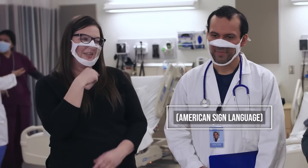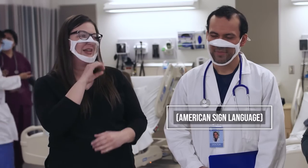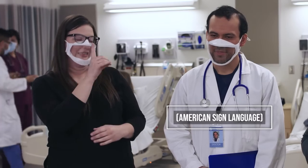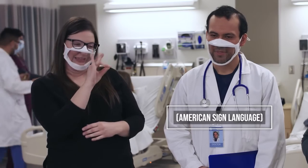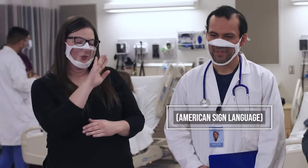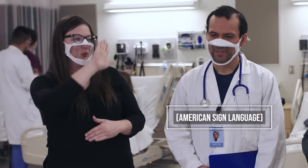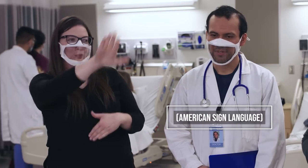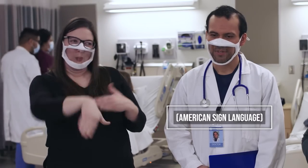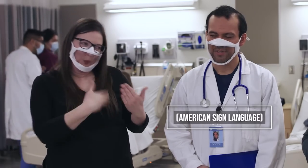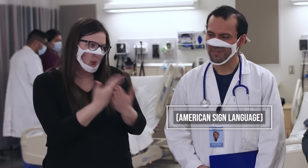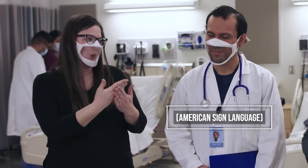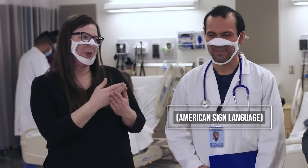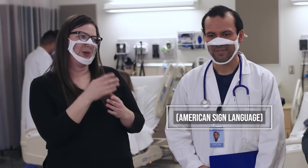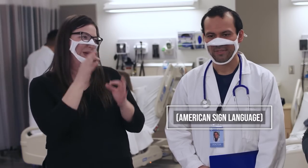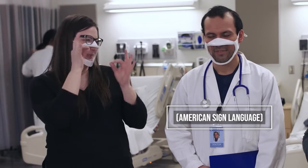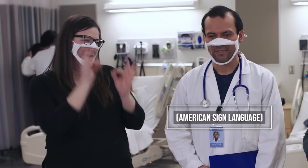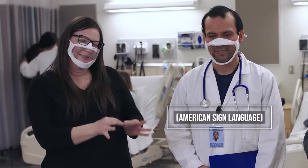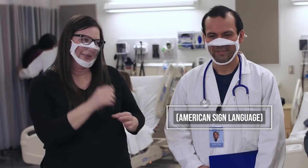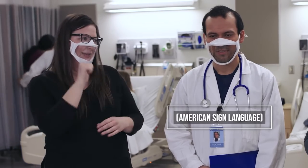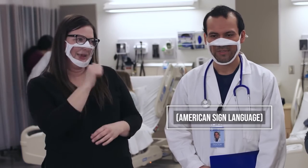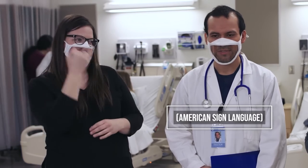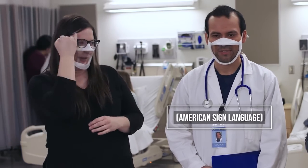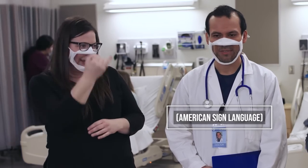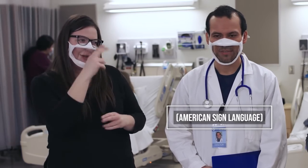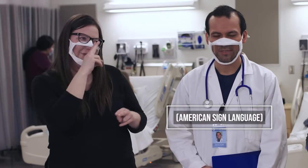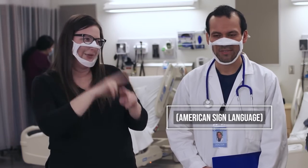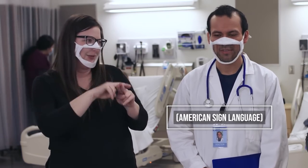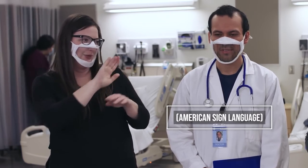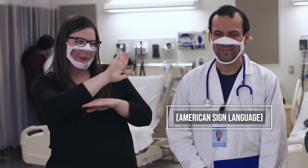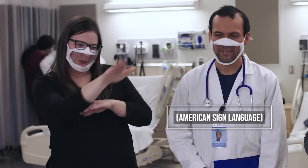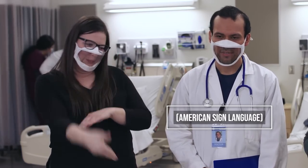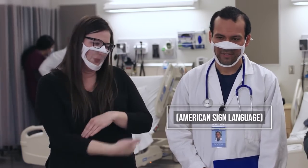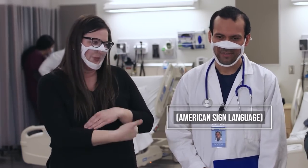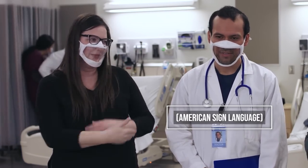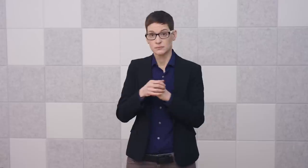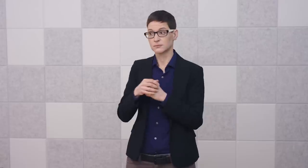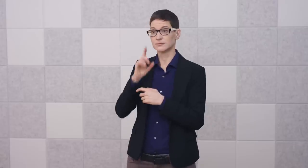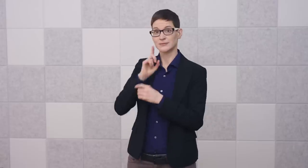A Deaf Interpreter is trained to work as a team with a hearing ASL interpreter.